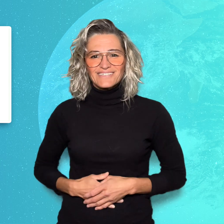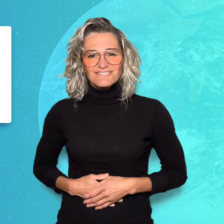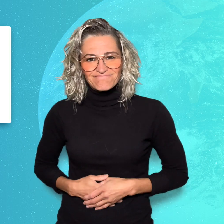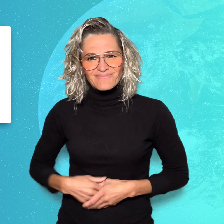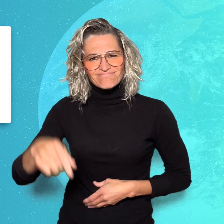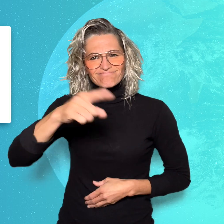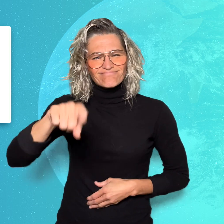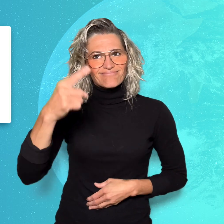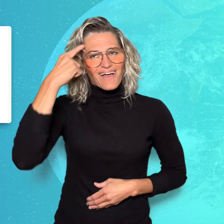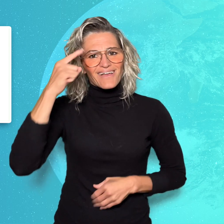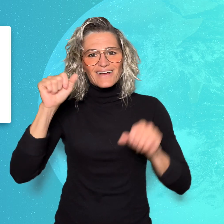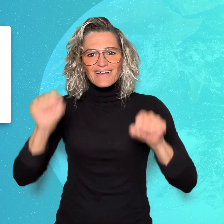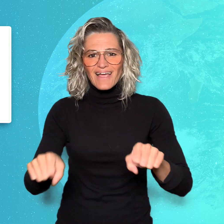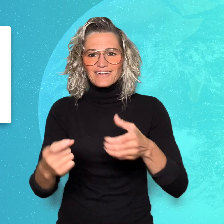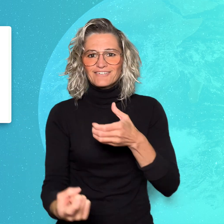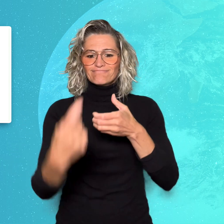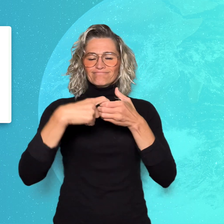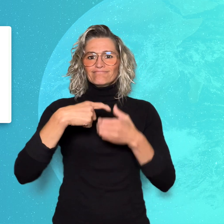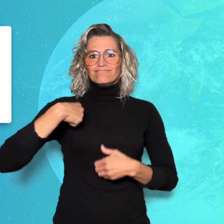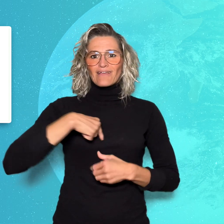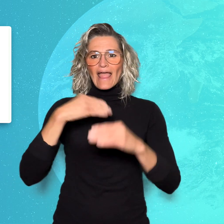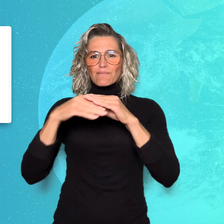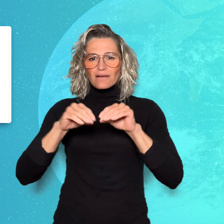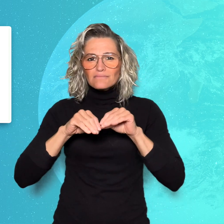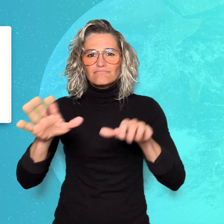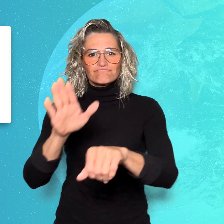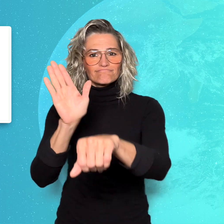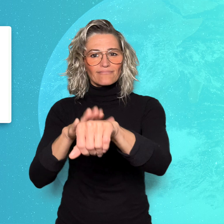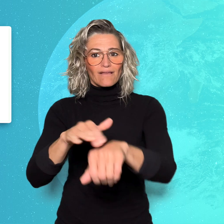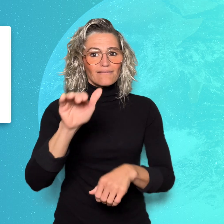Be sure to subscribe to our email newsletter